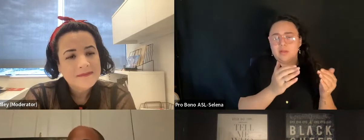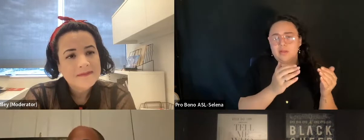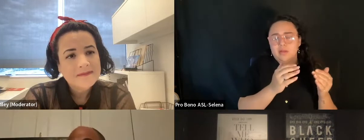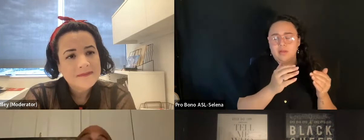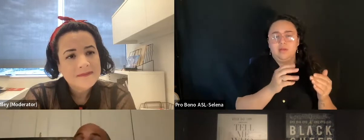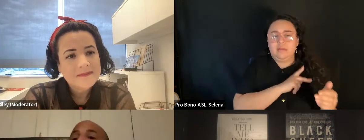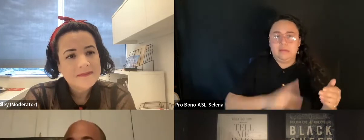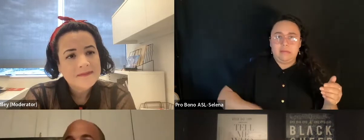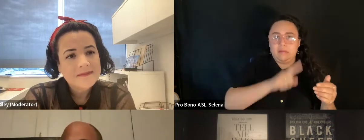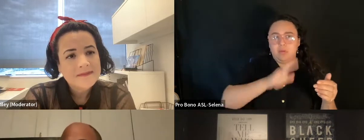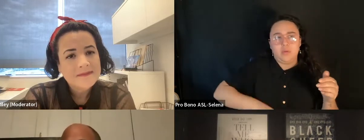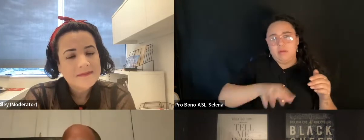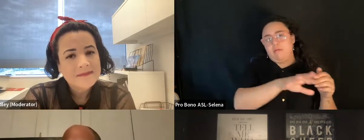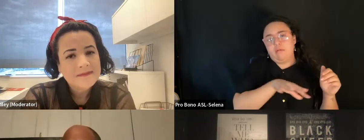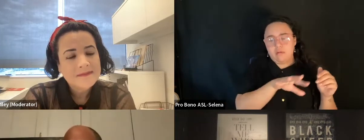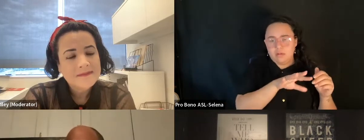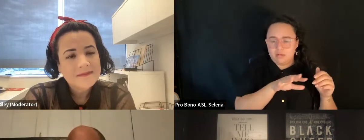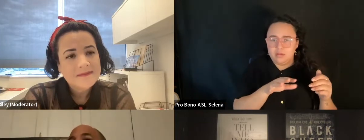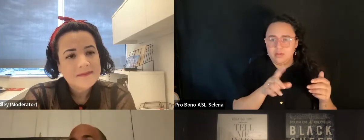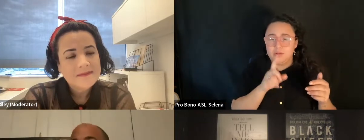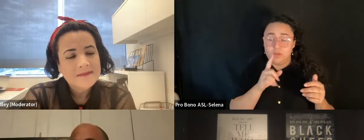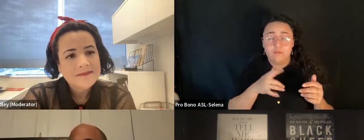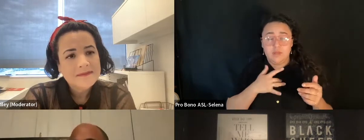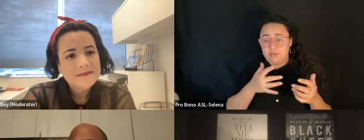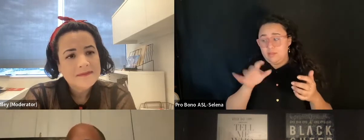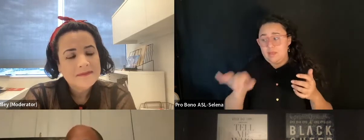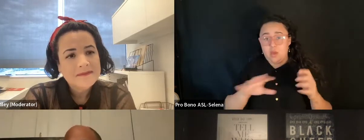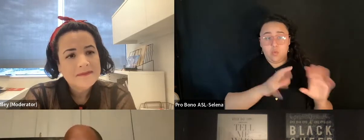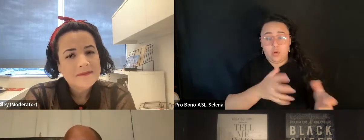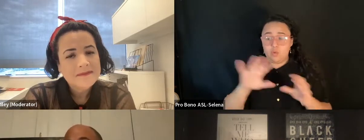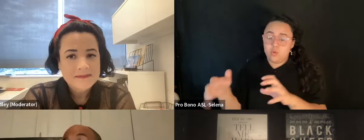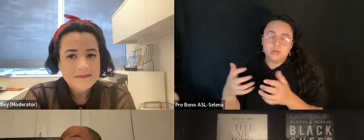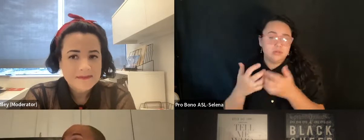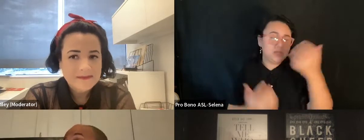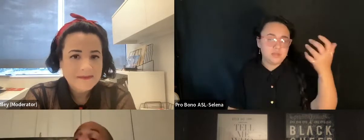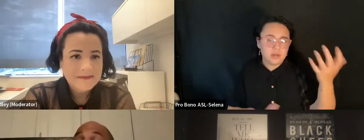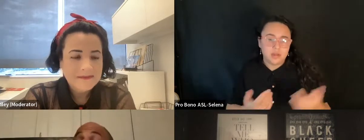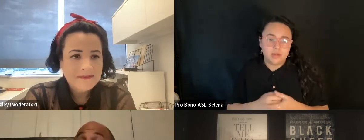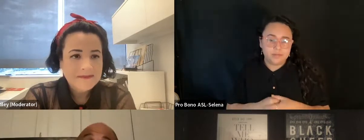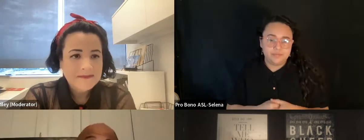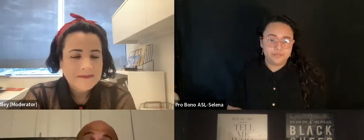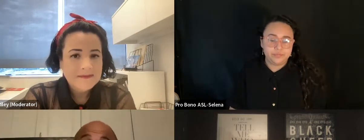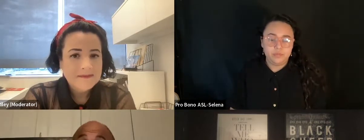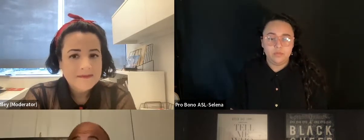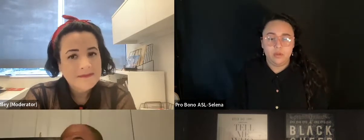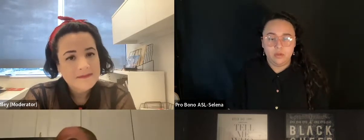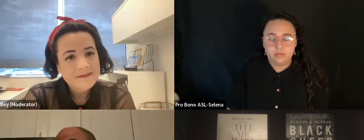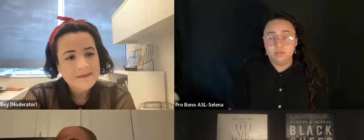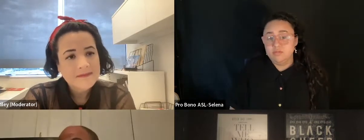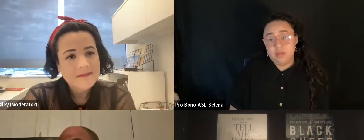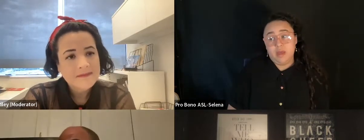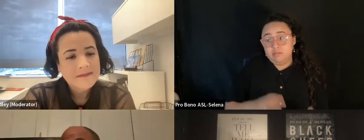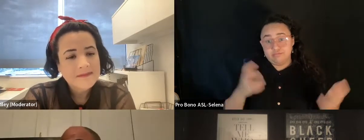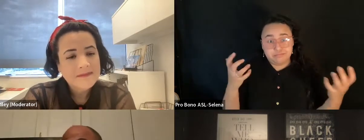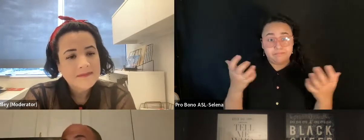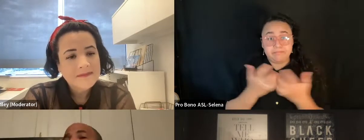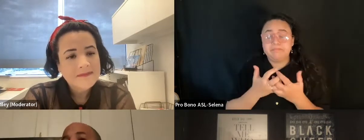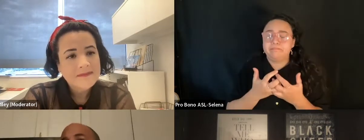And that kind of becomes combustible. And we just see that much more now, and we saw that obviously